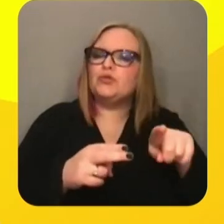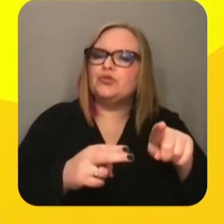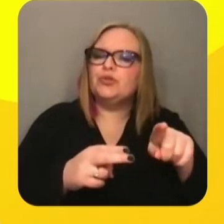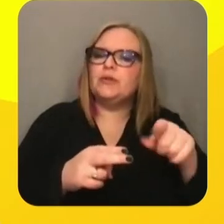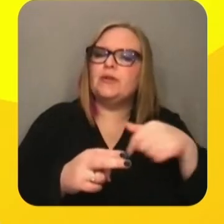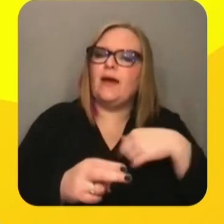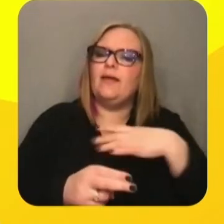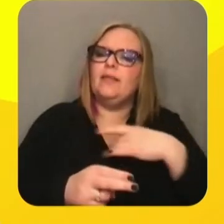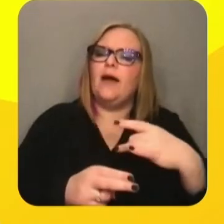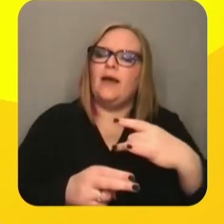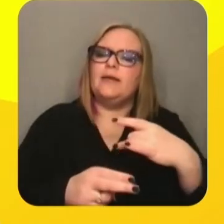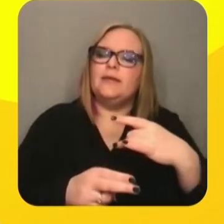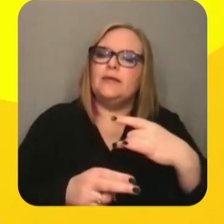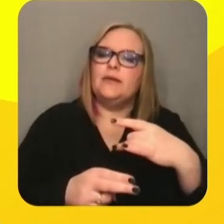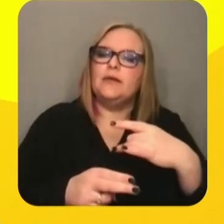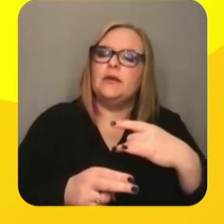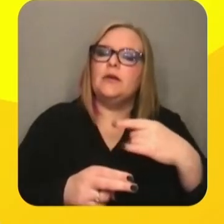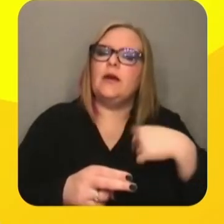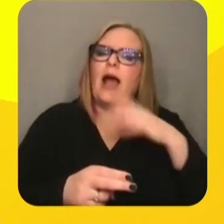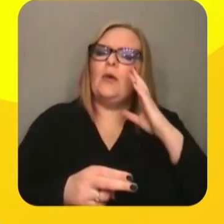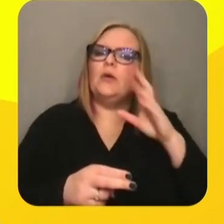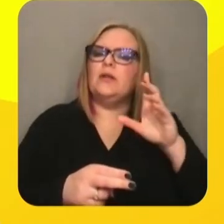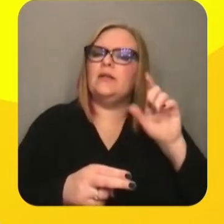And I'll direct this to you, Arielle.